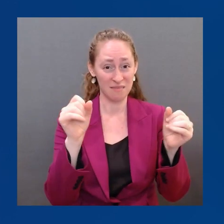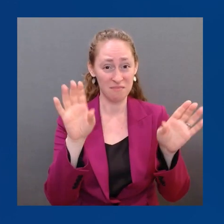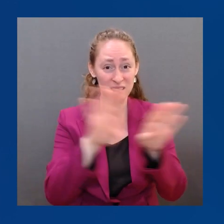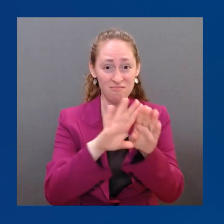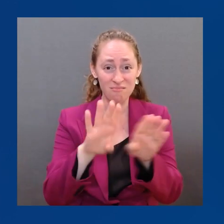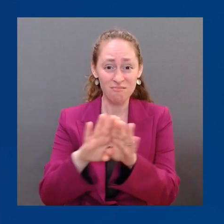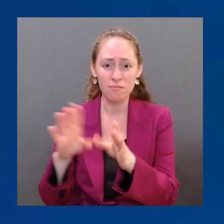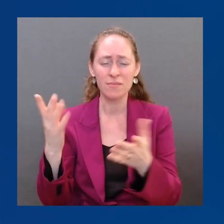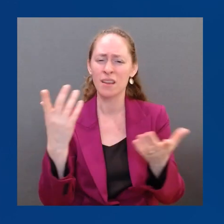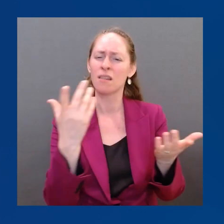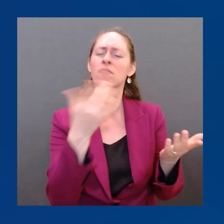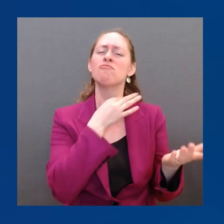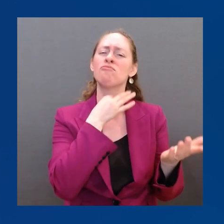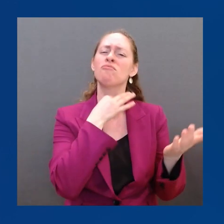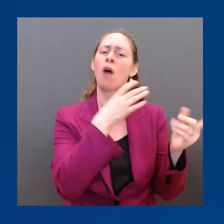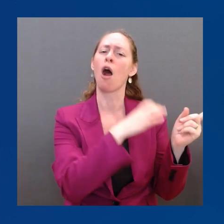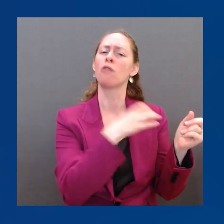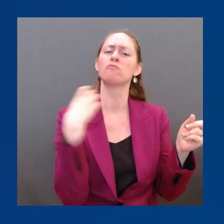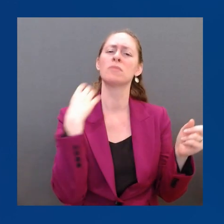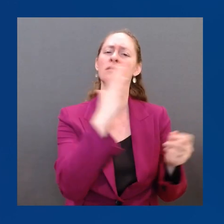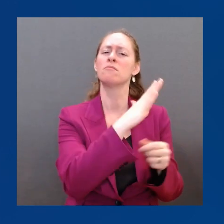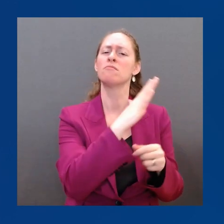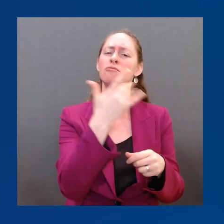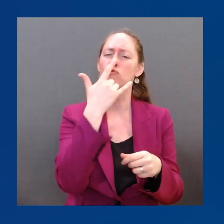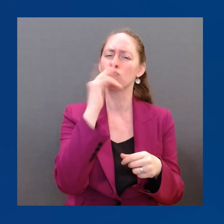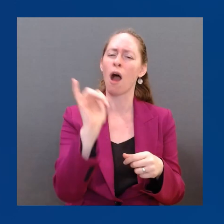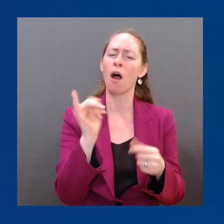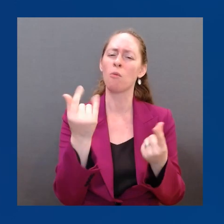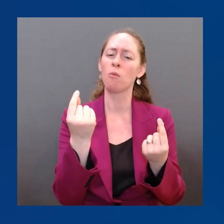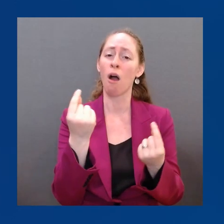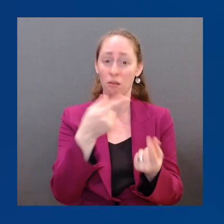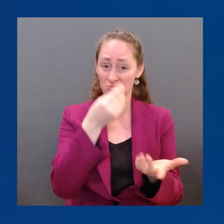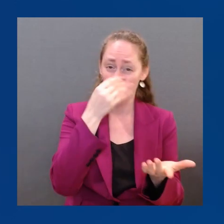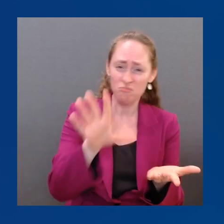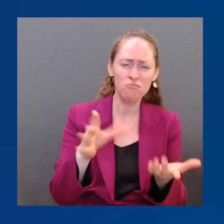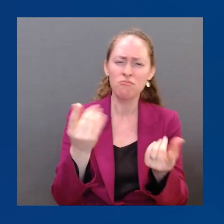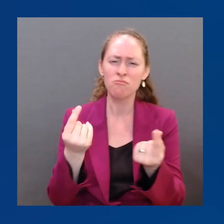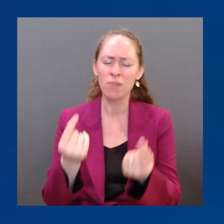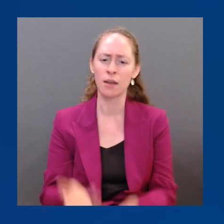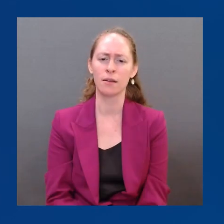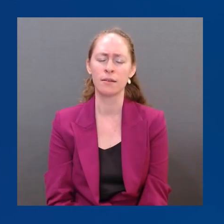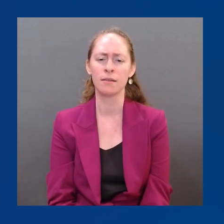wants to take the under-five question, since I feel like I've tried. Tony or -- any thoughts on how you see the under-five?